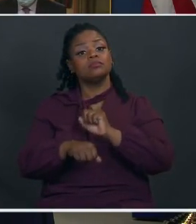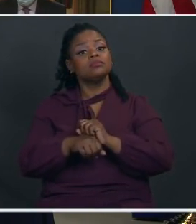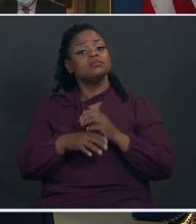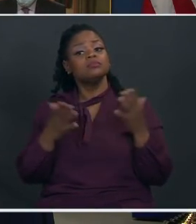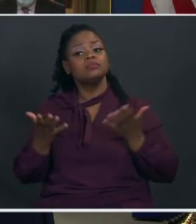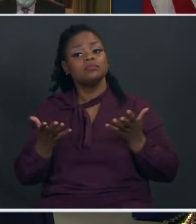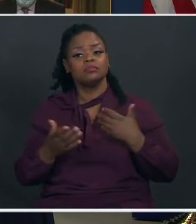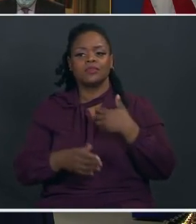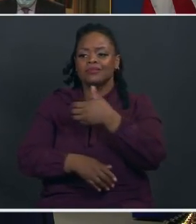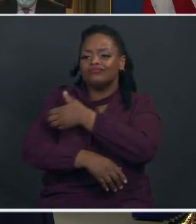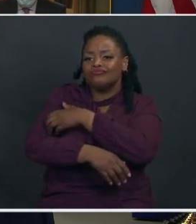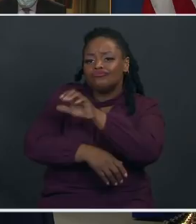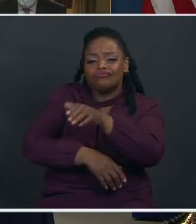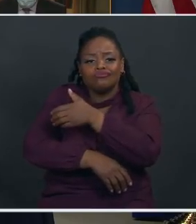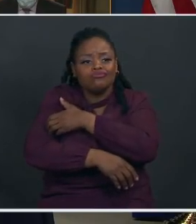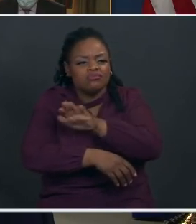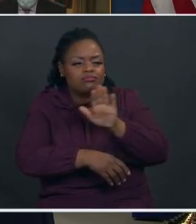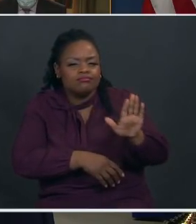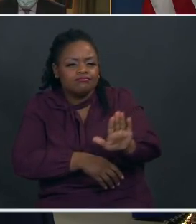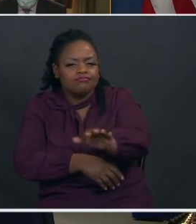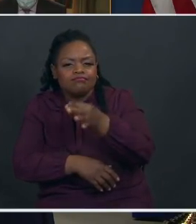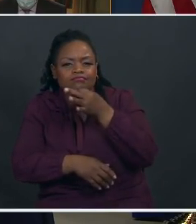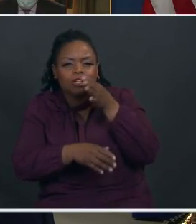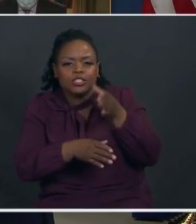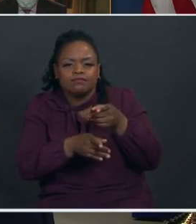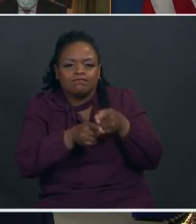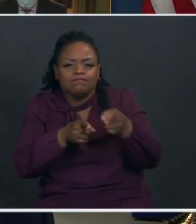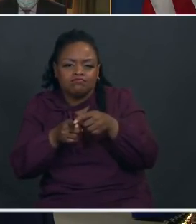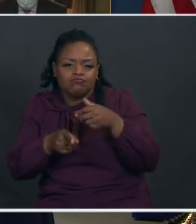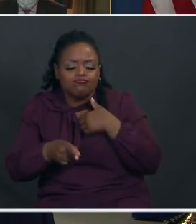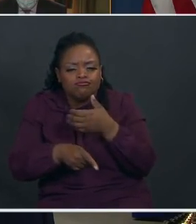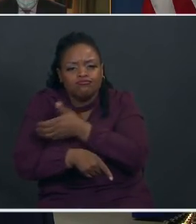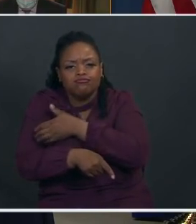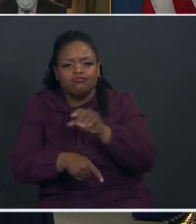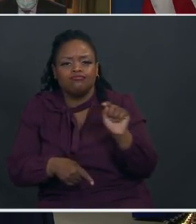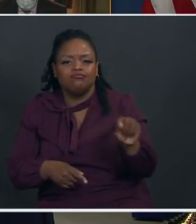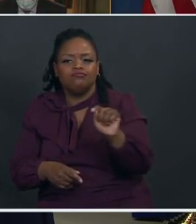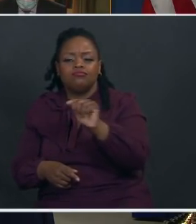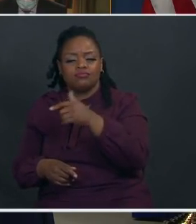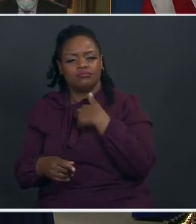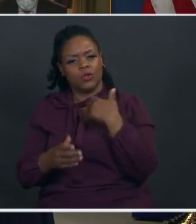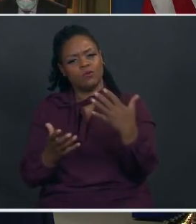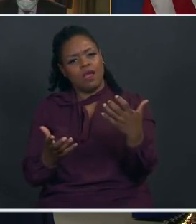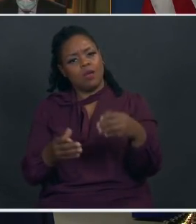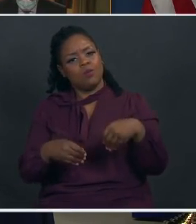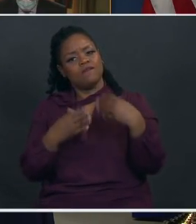and using the full capabilities of the U.S. government to respond to and recover from this pandemic.